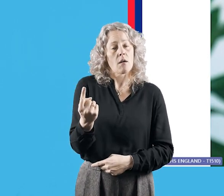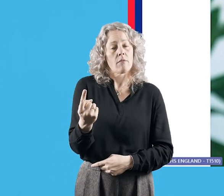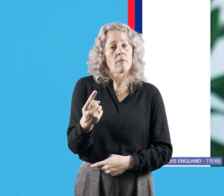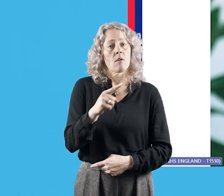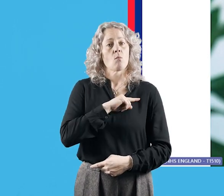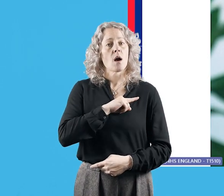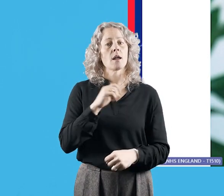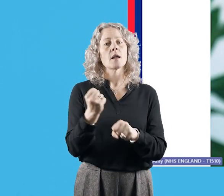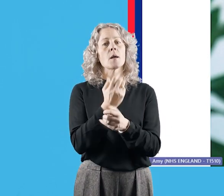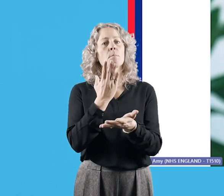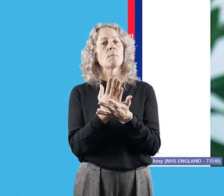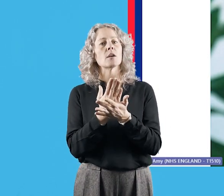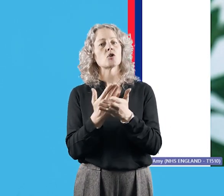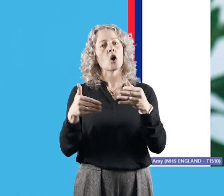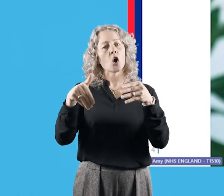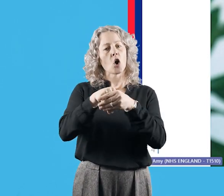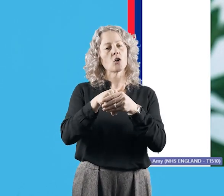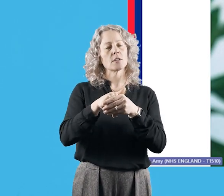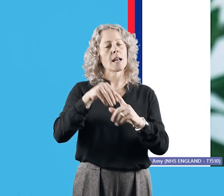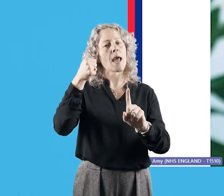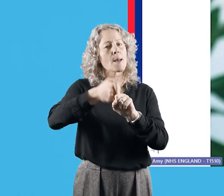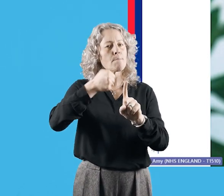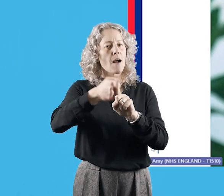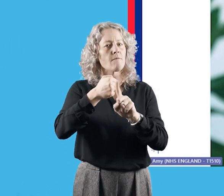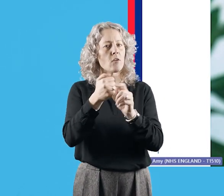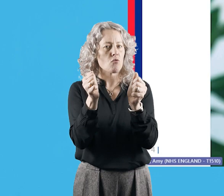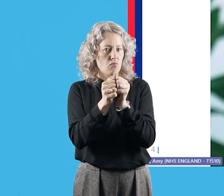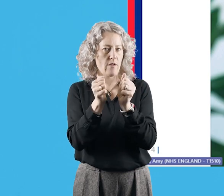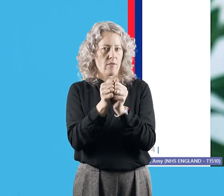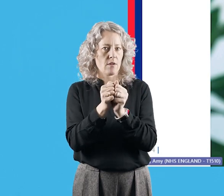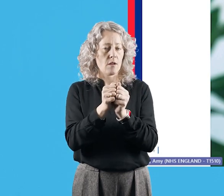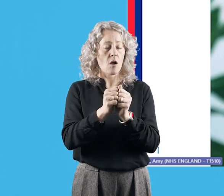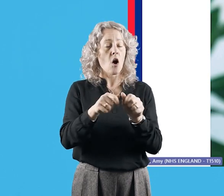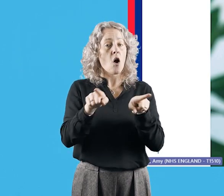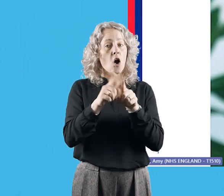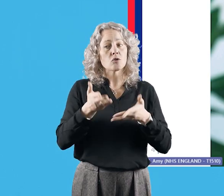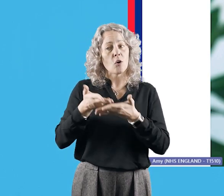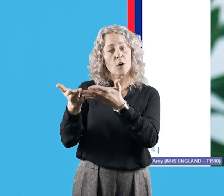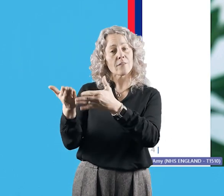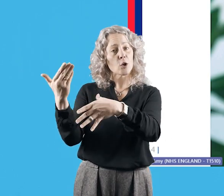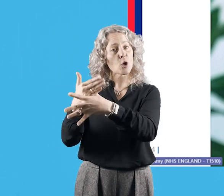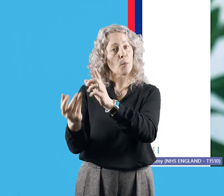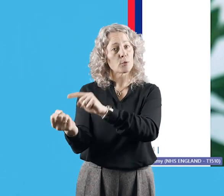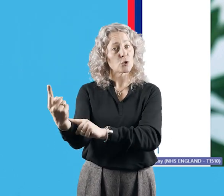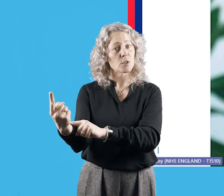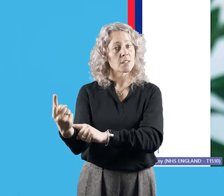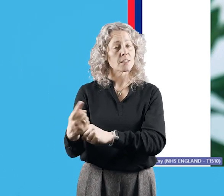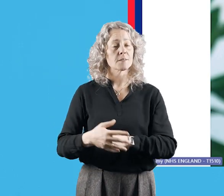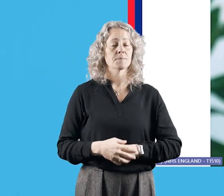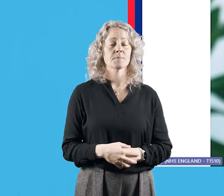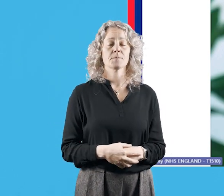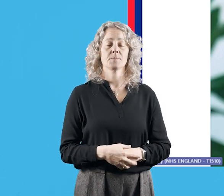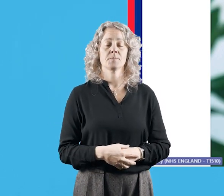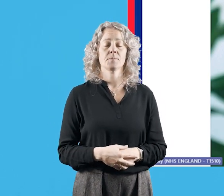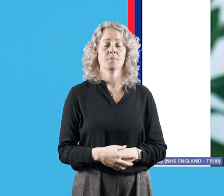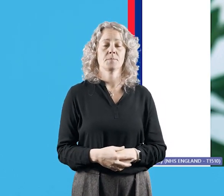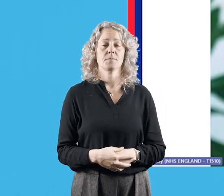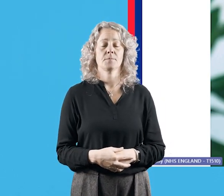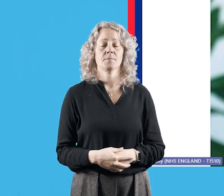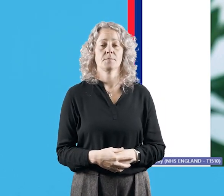relevant and impactful, but it also provides much needed job opportunities for people with a learning disability and autistic people.